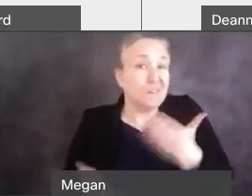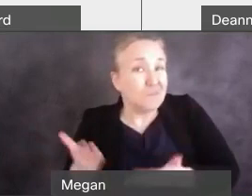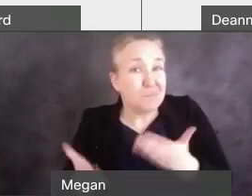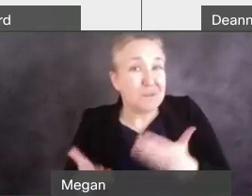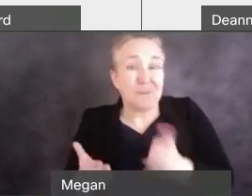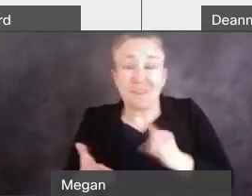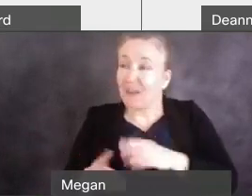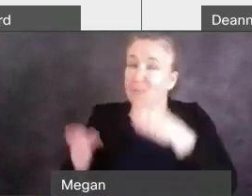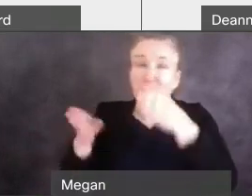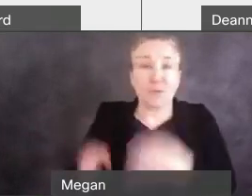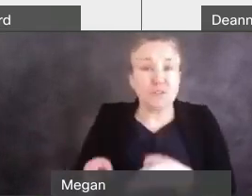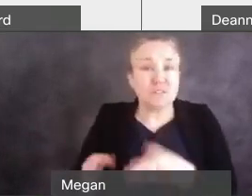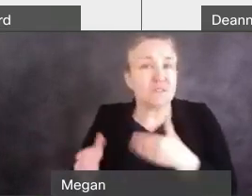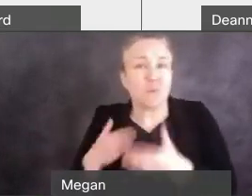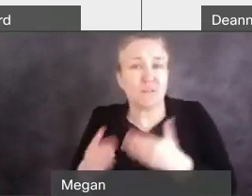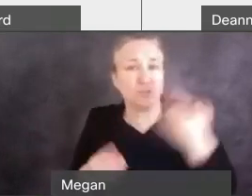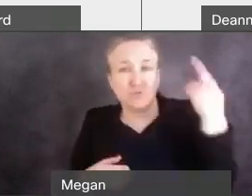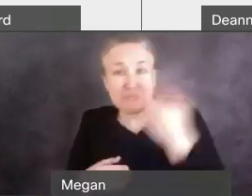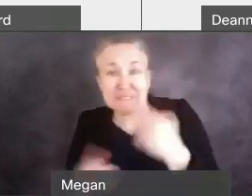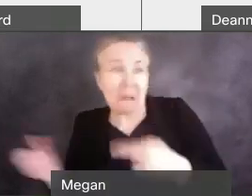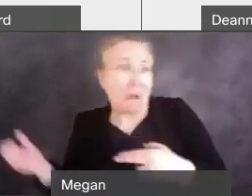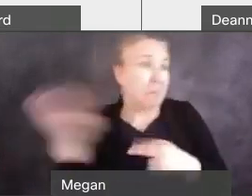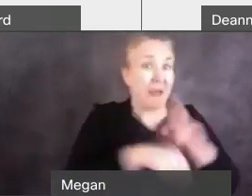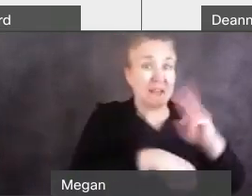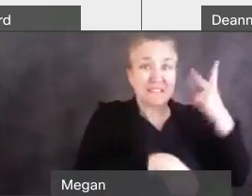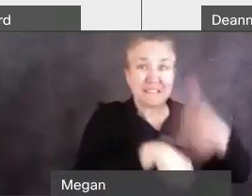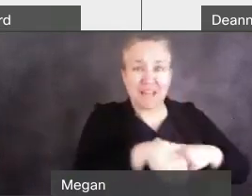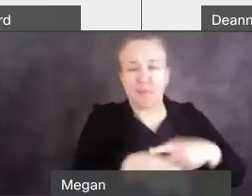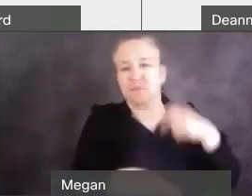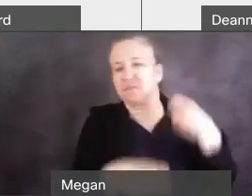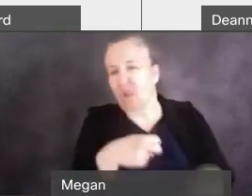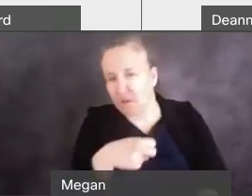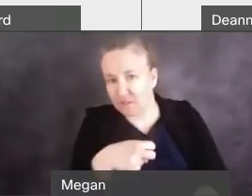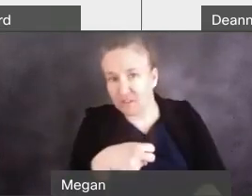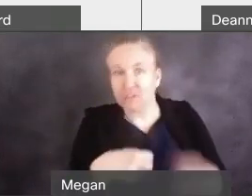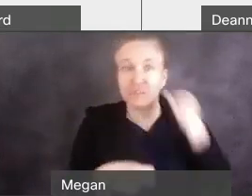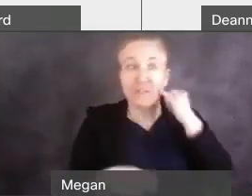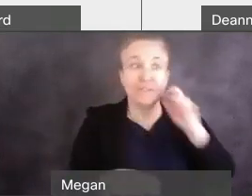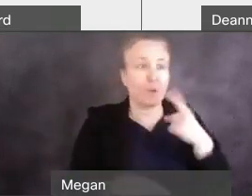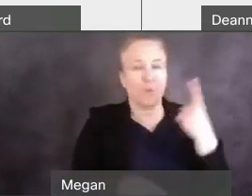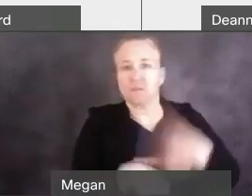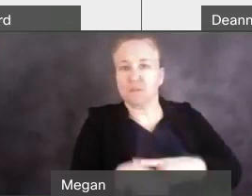individual for whatever reason to come back for a second dose. So we'll probably be prioritizing